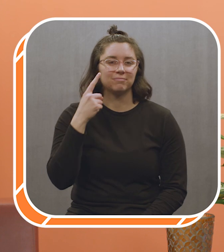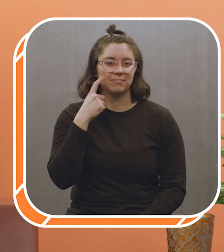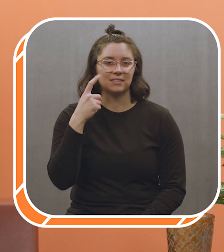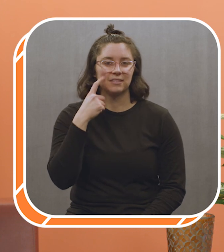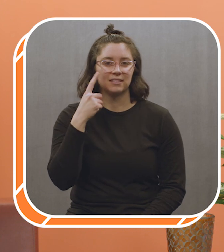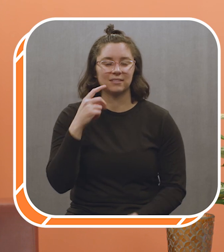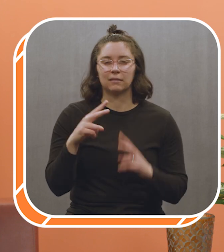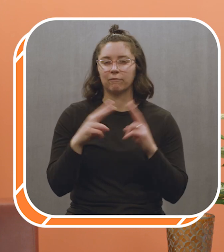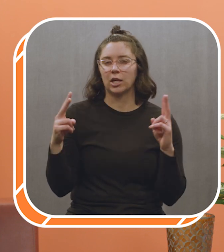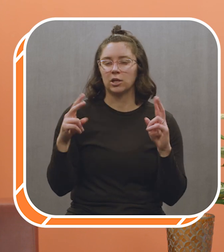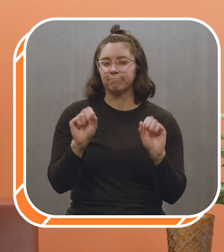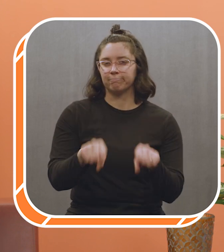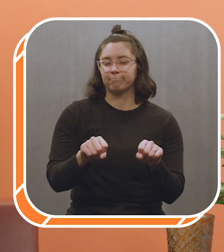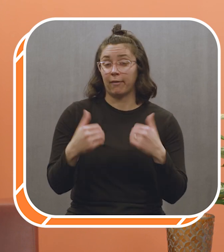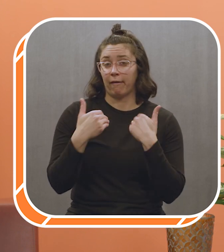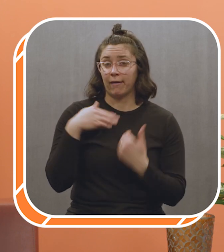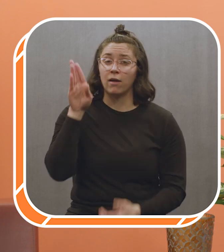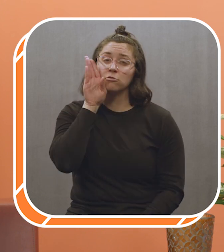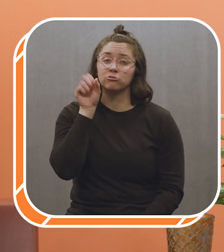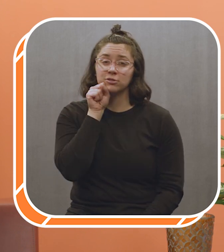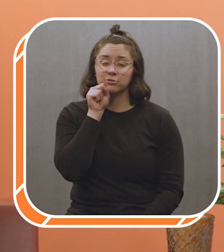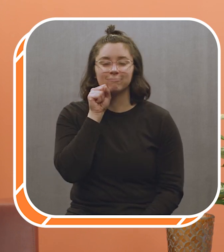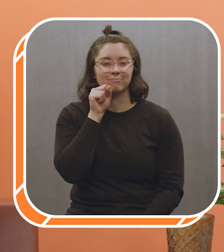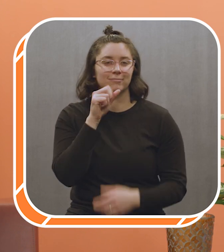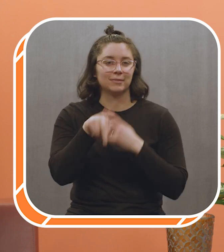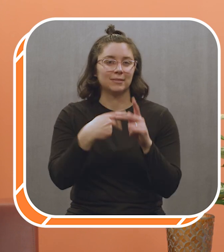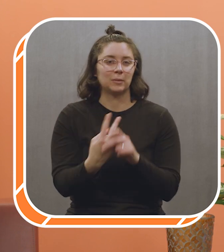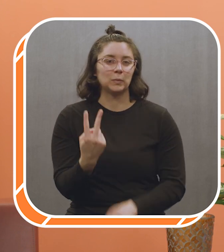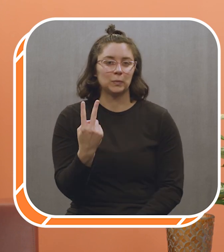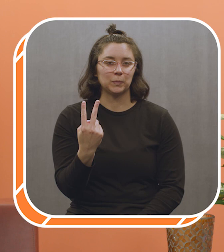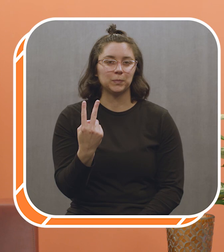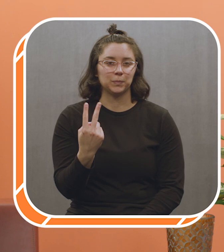It's very likely that I have Usher syndrome type II.